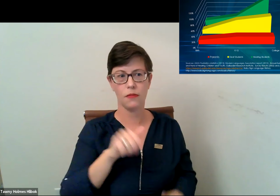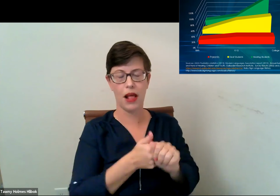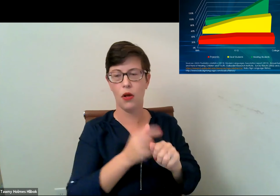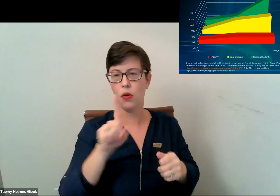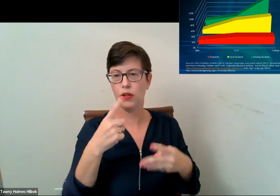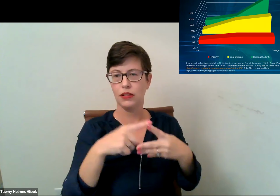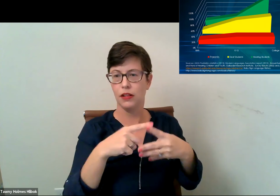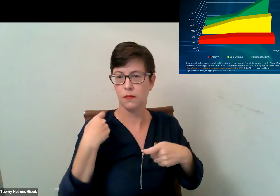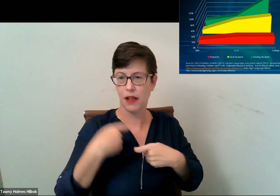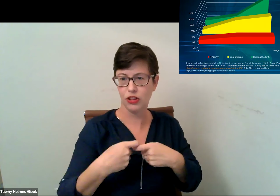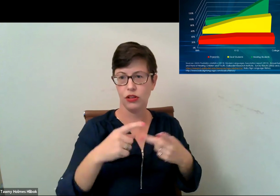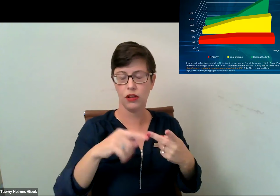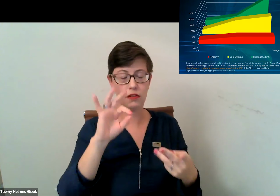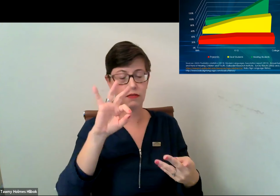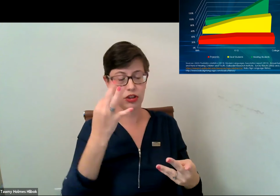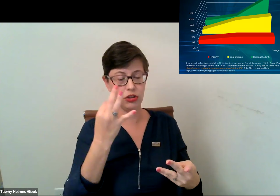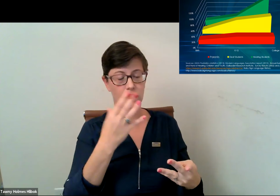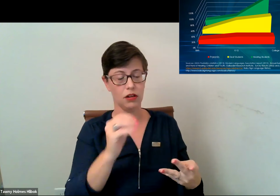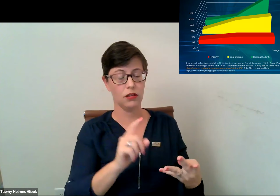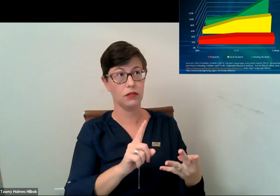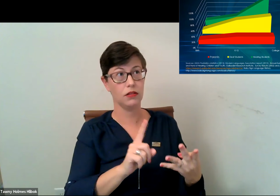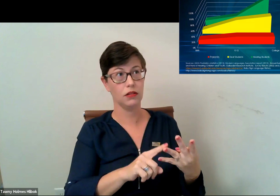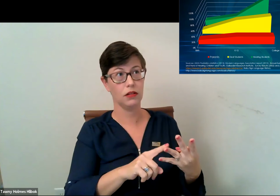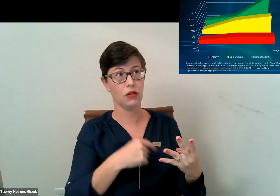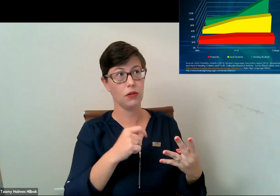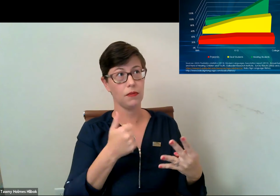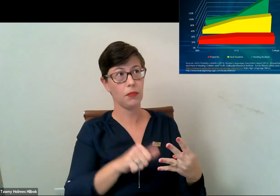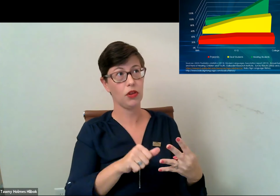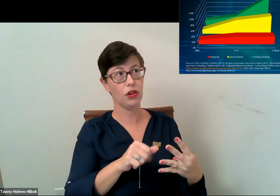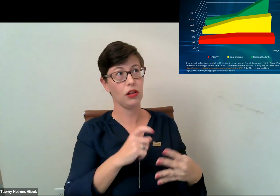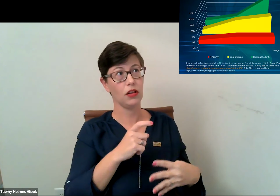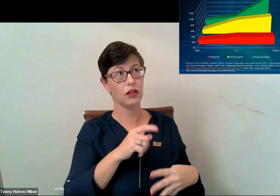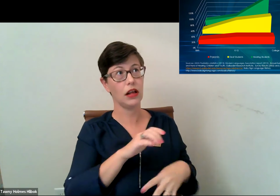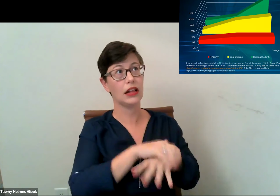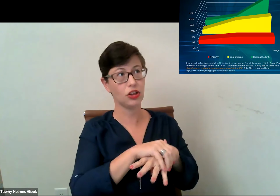And so that makes as well number four first is Spanish then comes French trying to remember